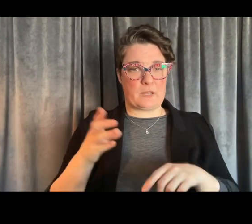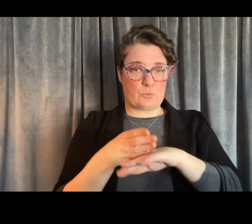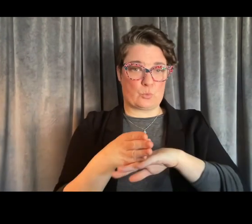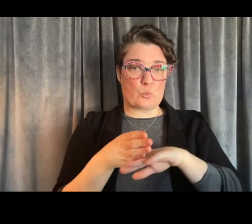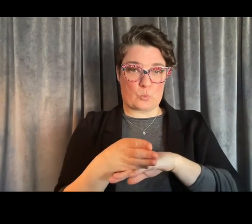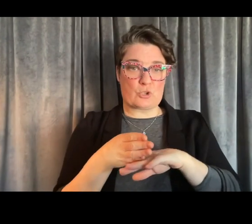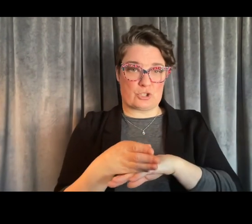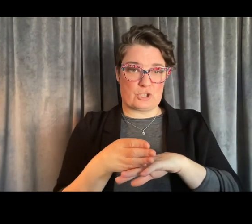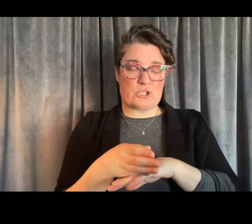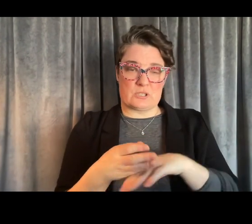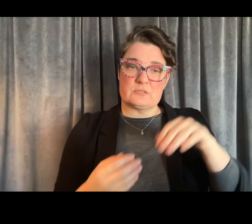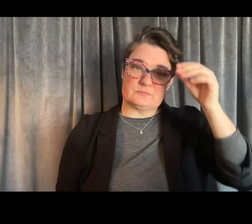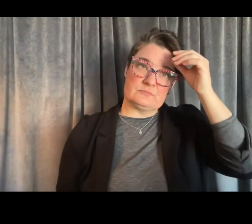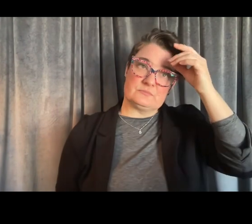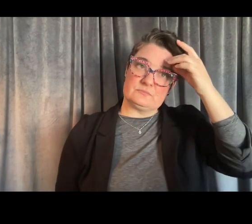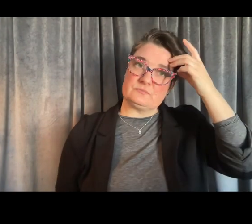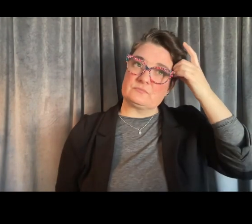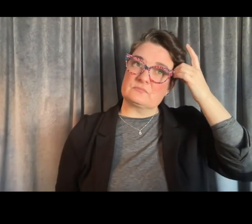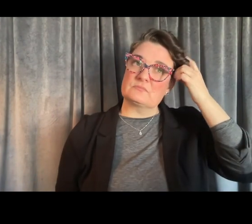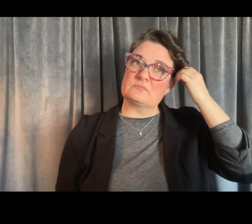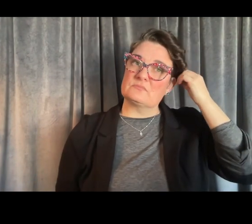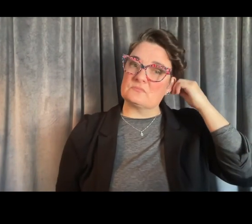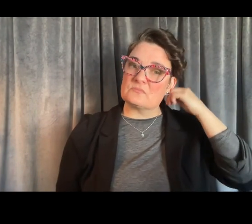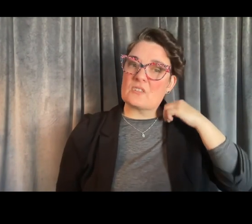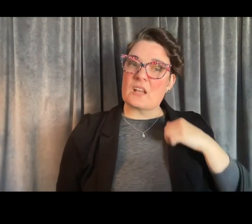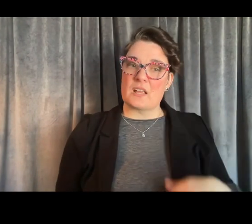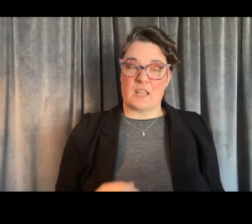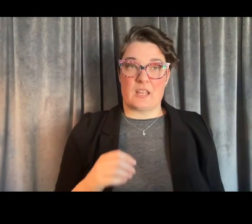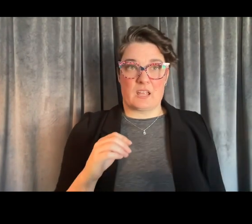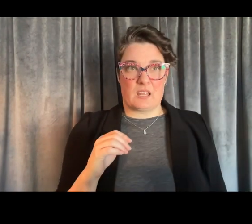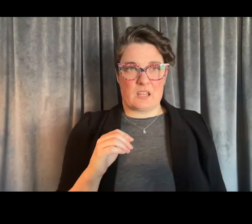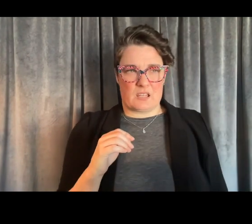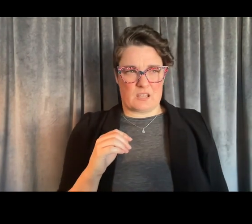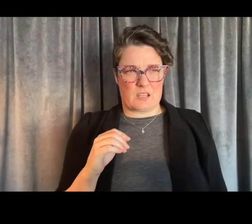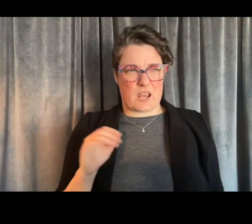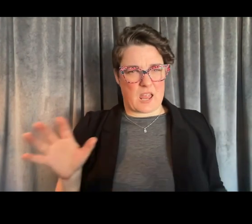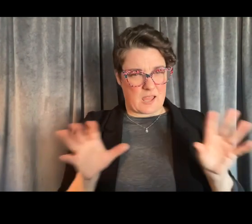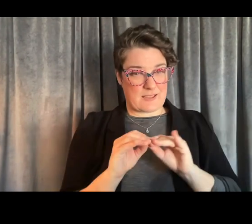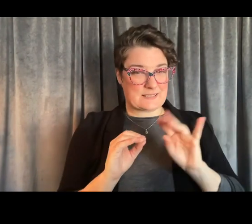or made with almond branches and that there were seven, you know, the